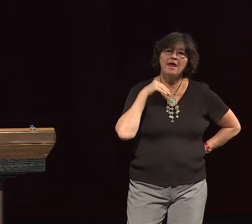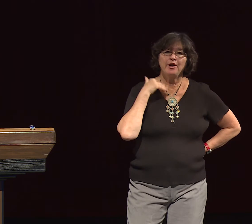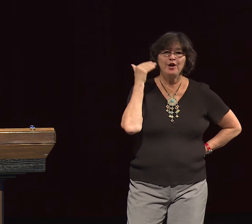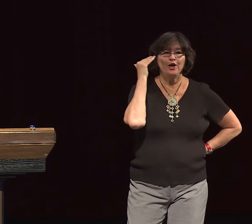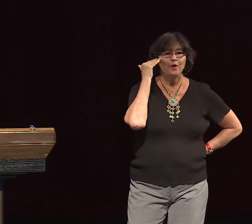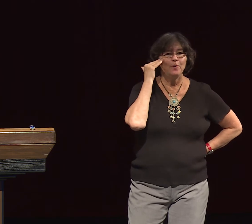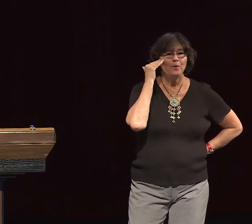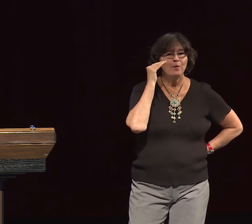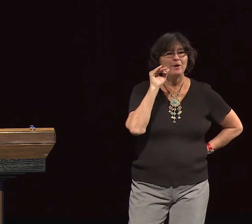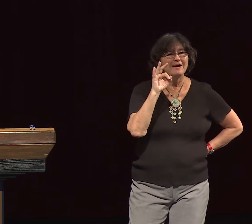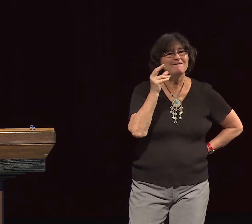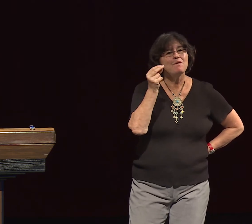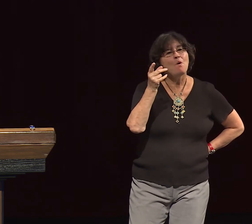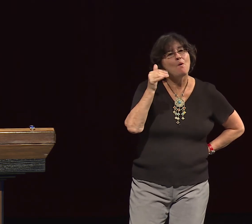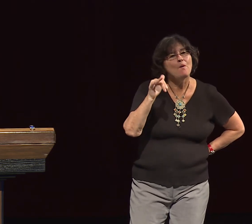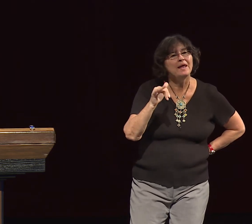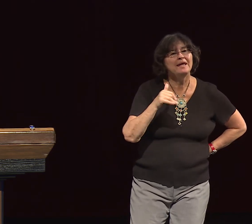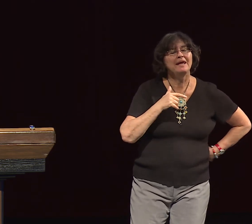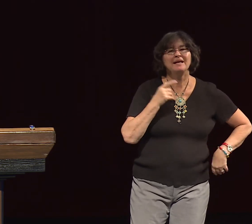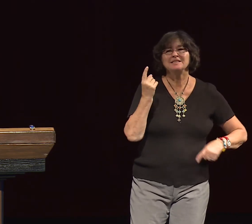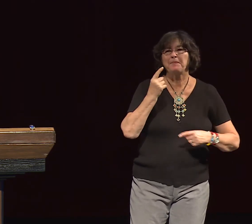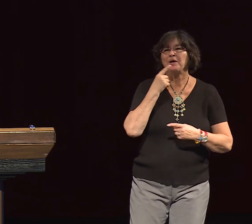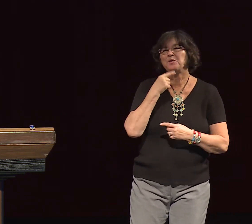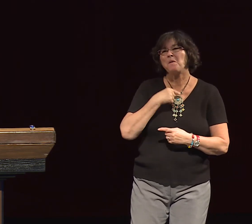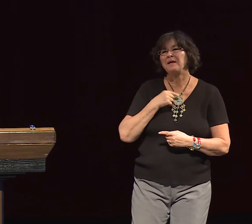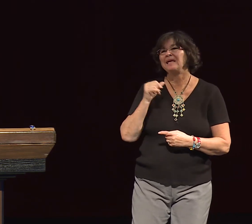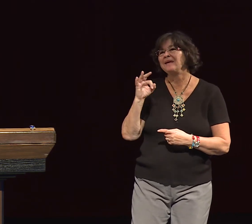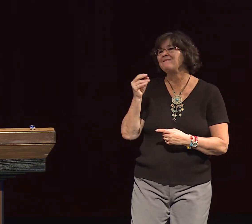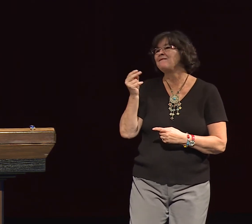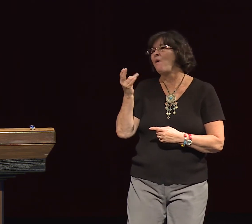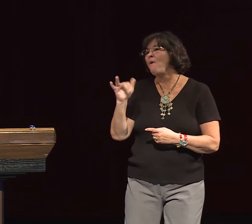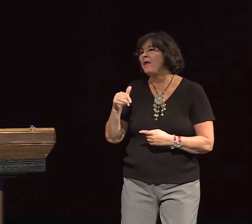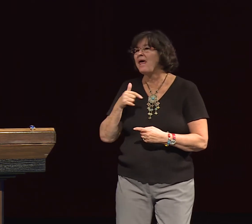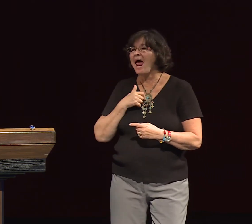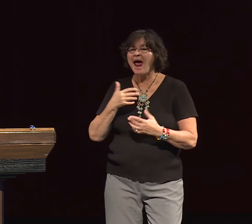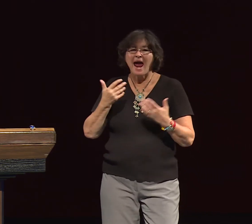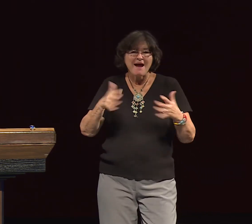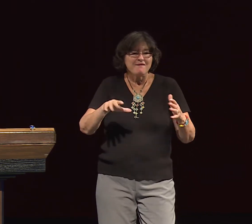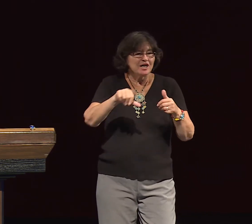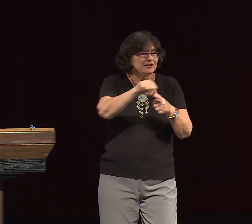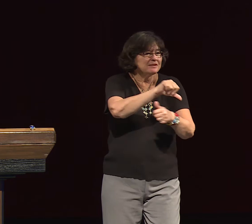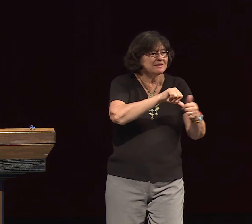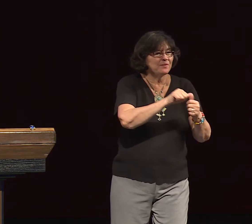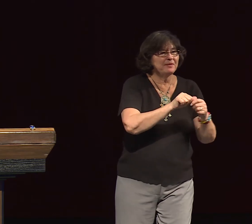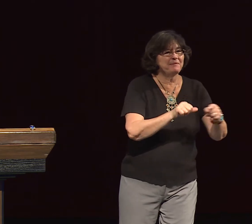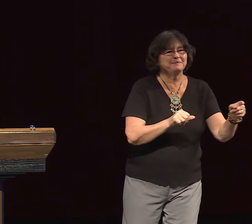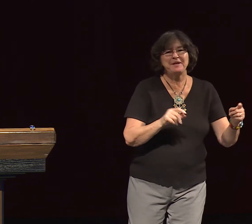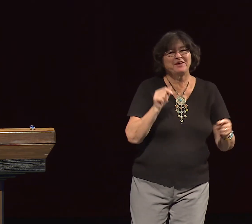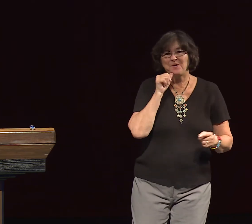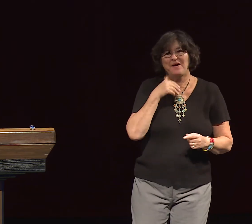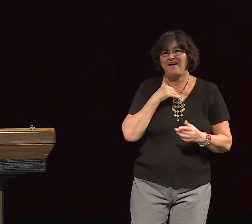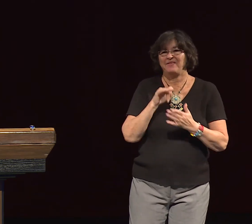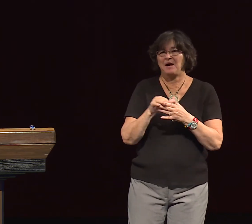"If only I had known." I've had several parents tell me, "If only I had known that there were other people